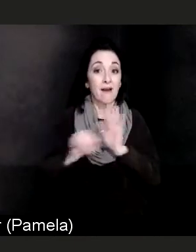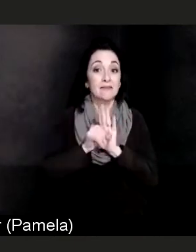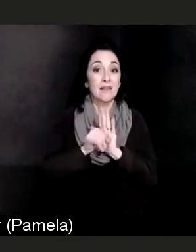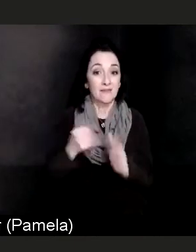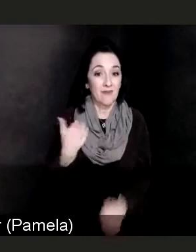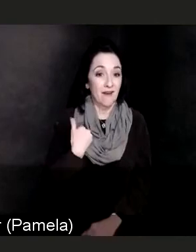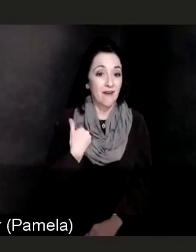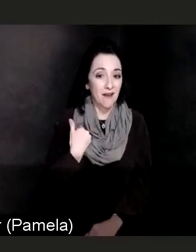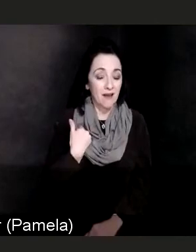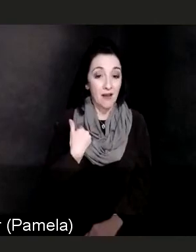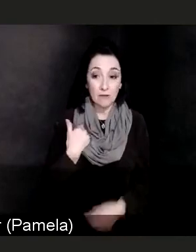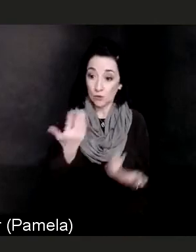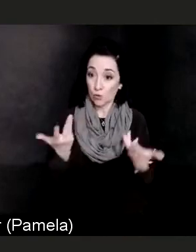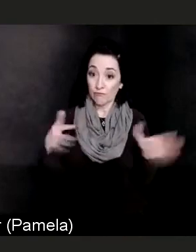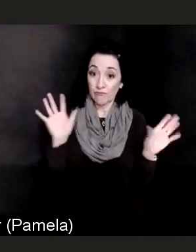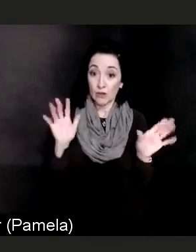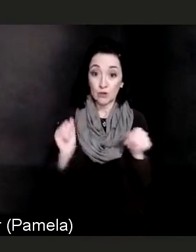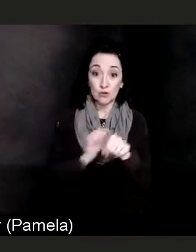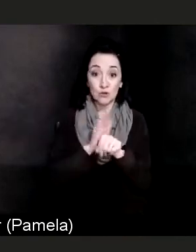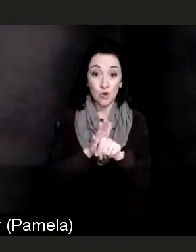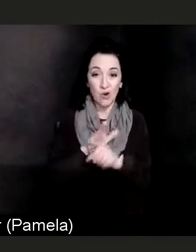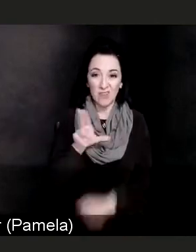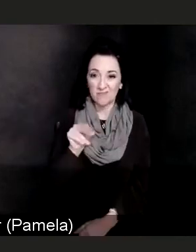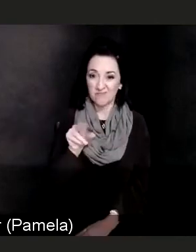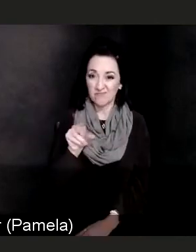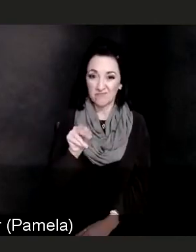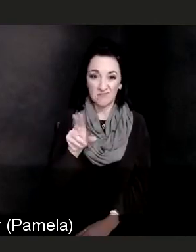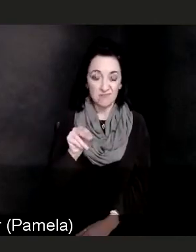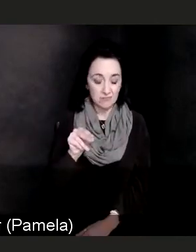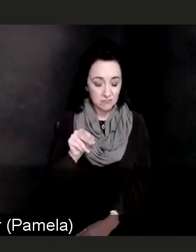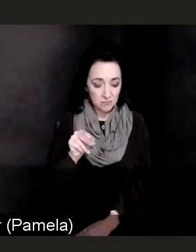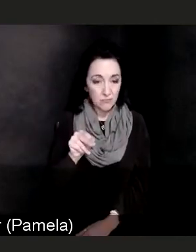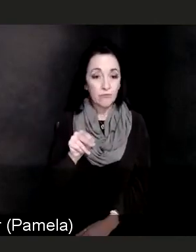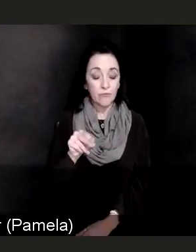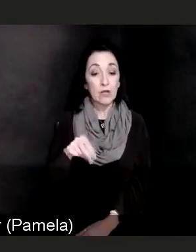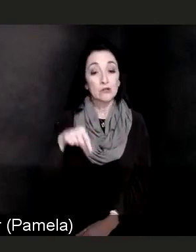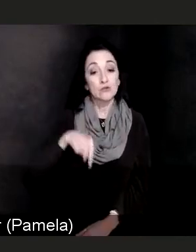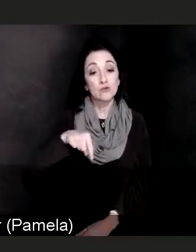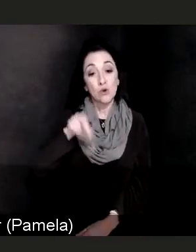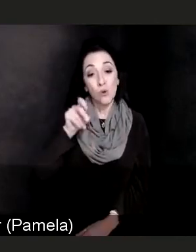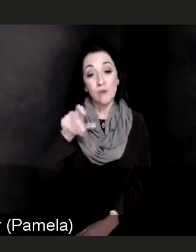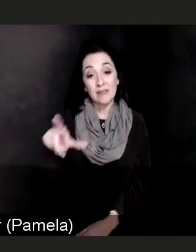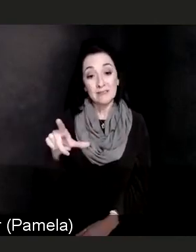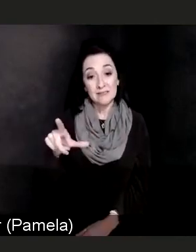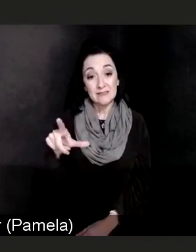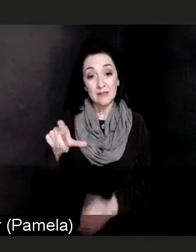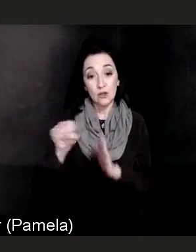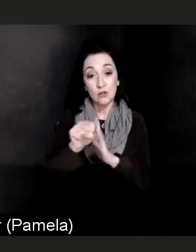From looking at the State of Delaware hospitalizations, this number continues to decrease as well,